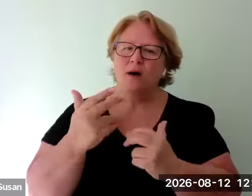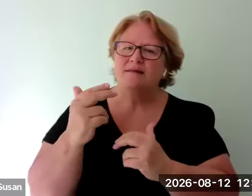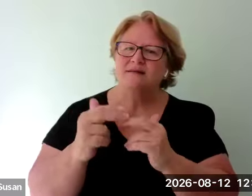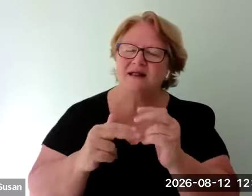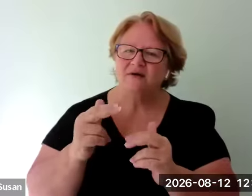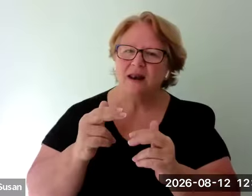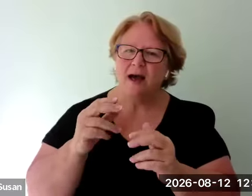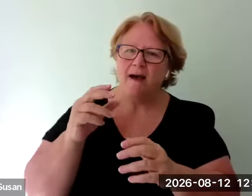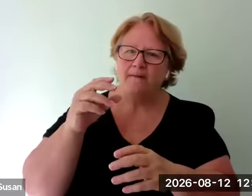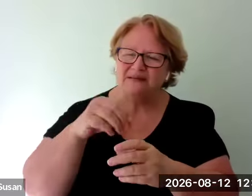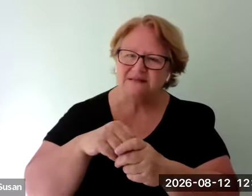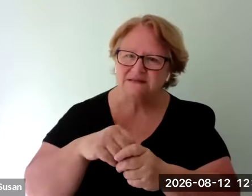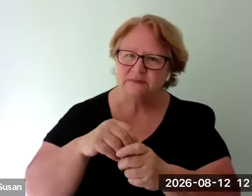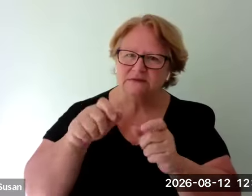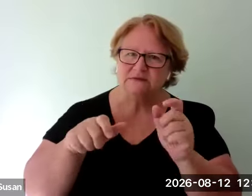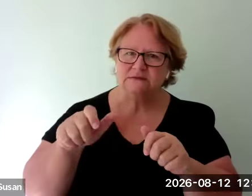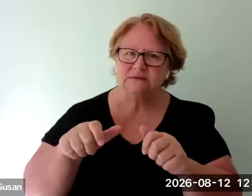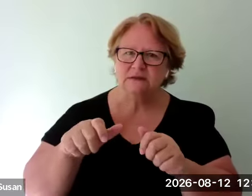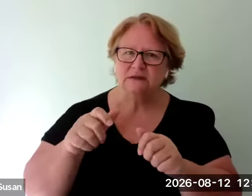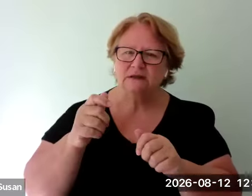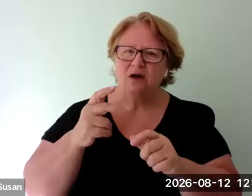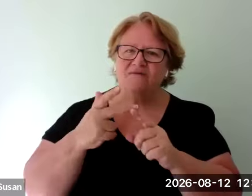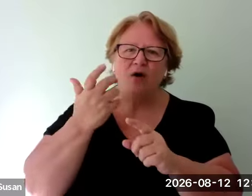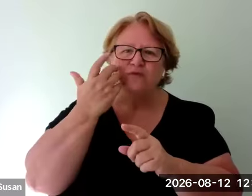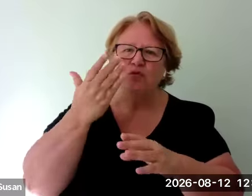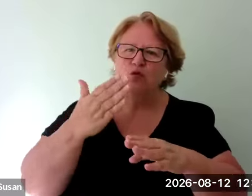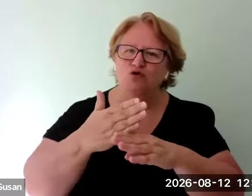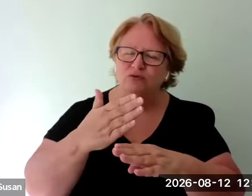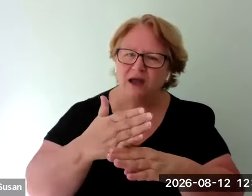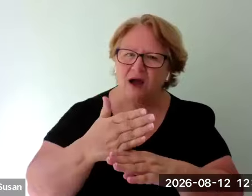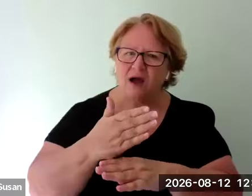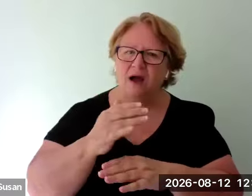participants in this program are. So the objectives are to